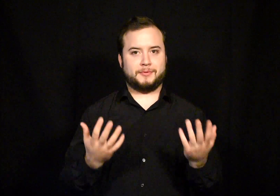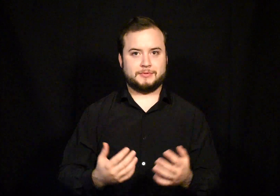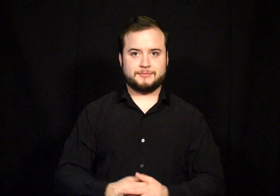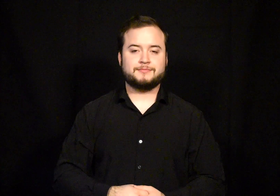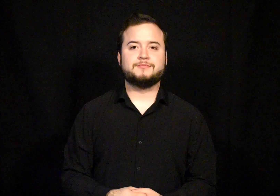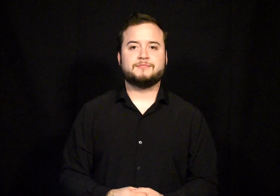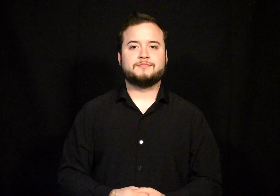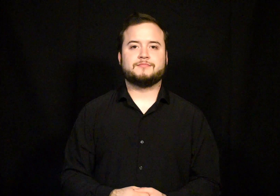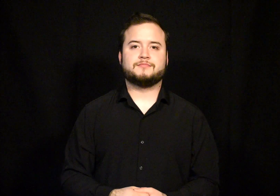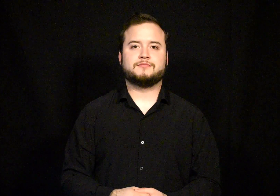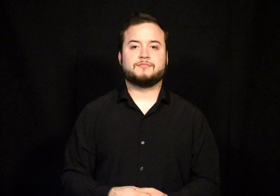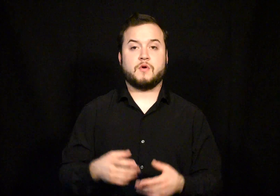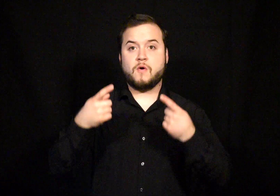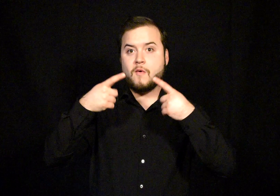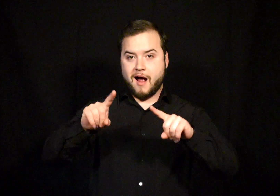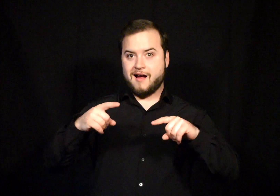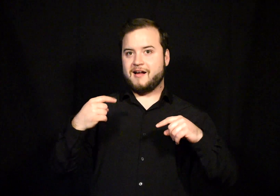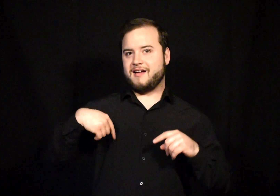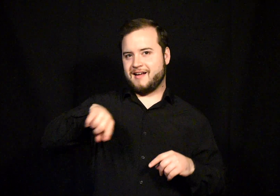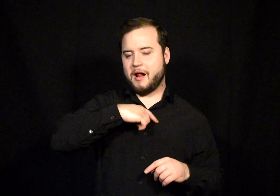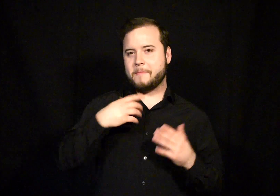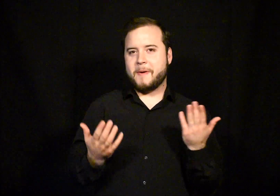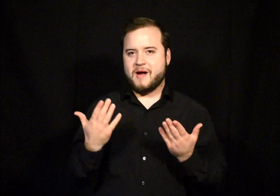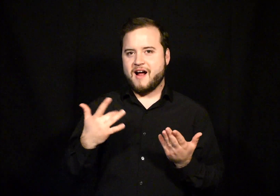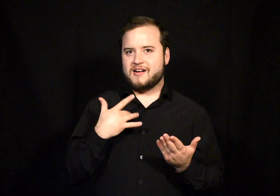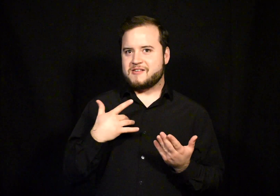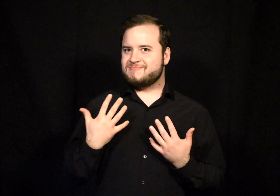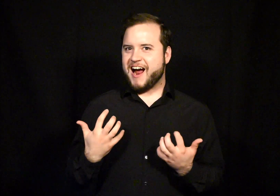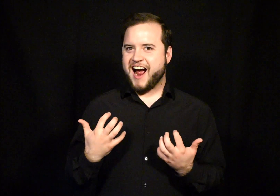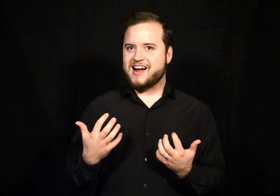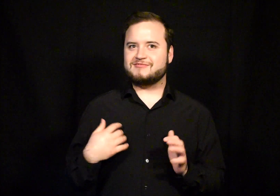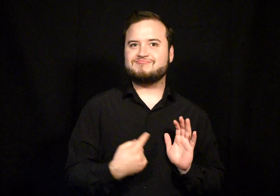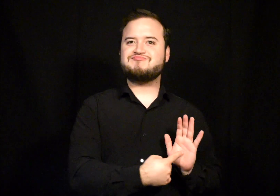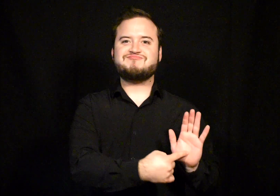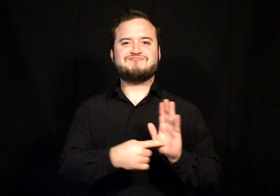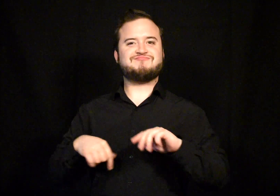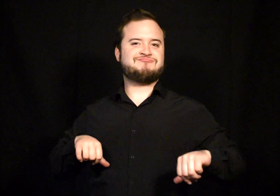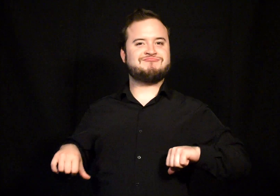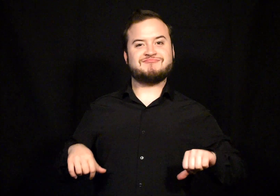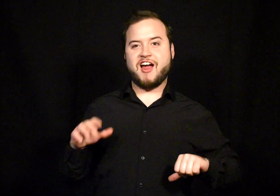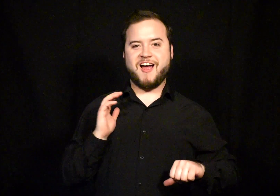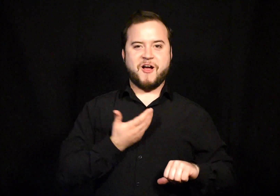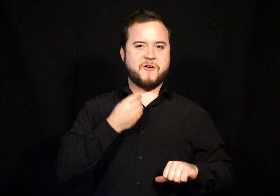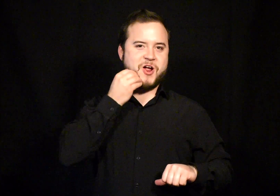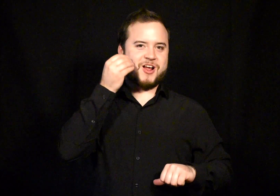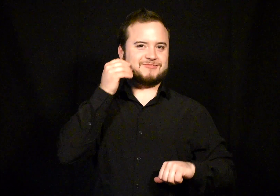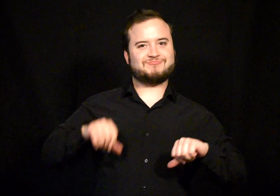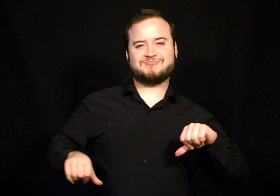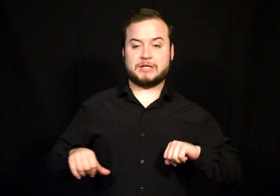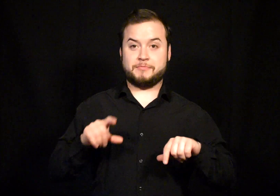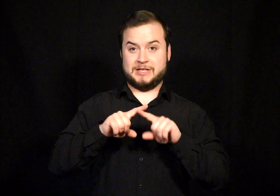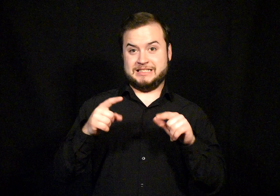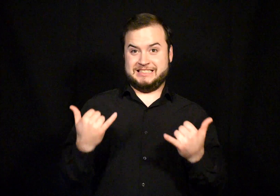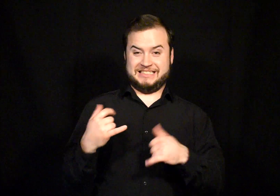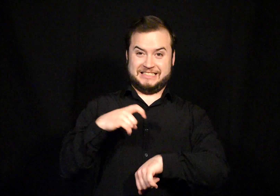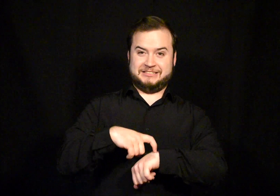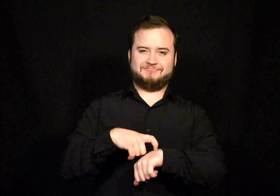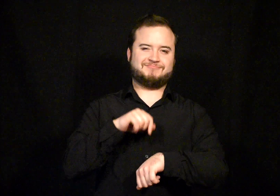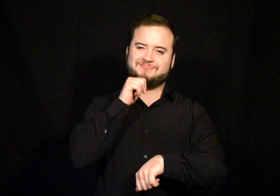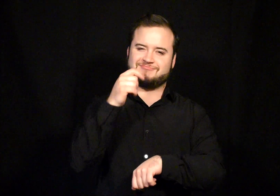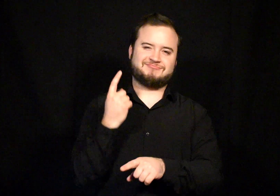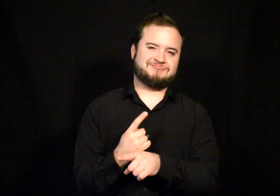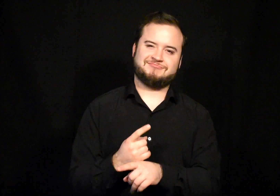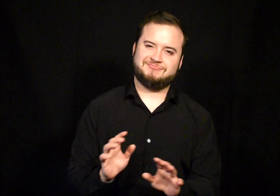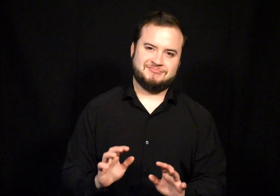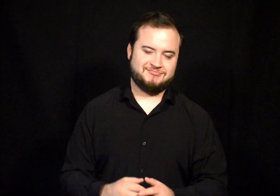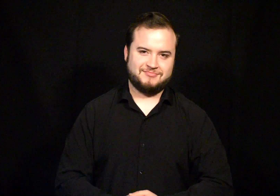While we may want to show off our homes, now is not the best time to do it.